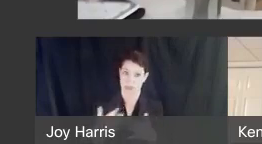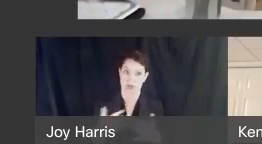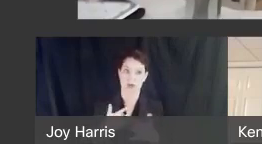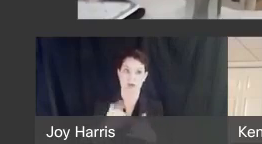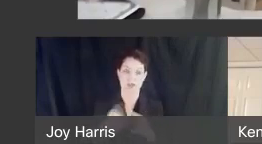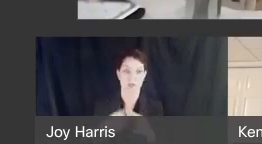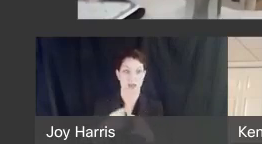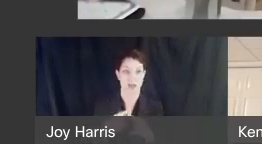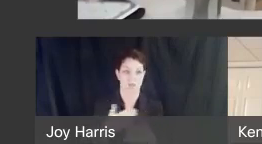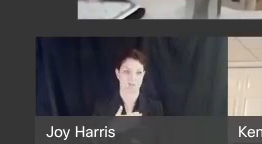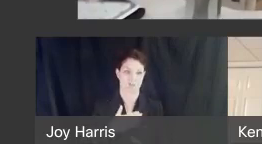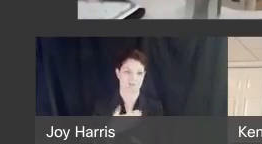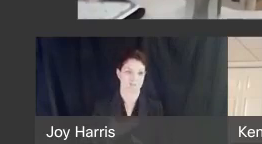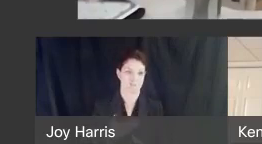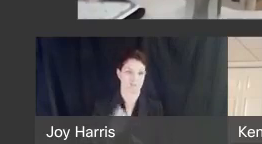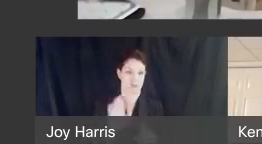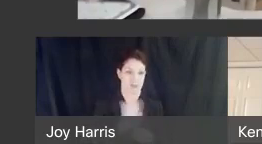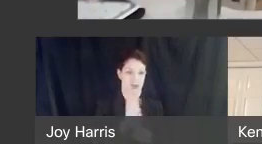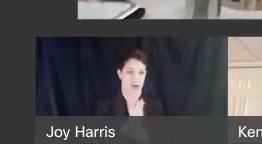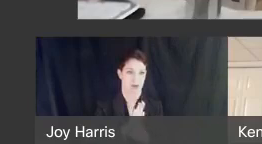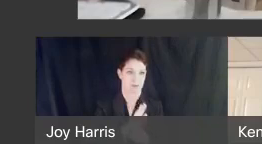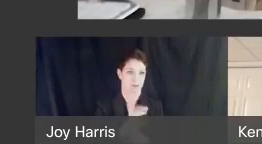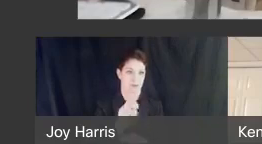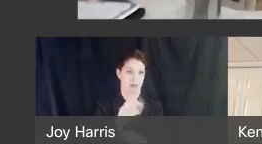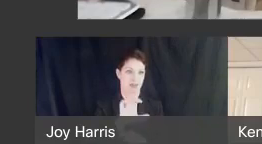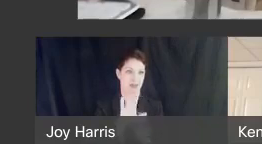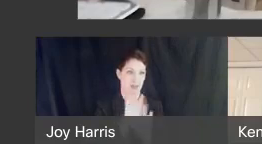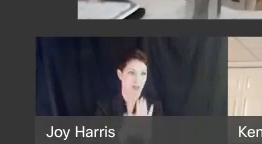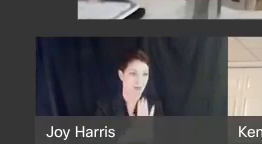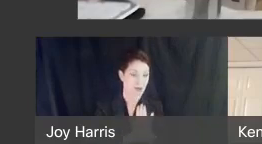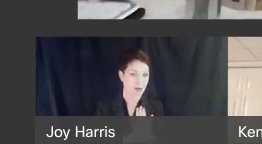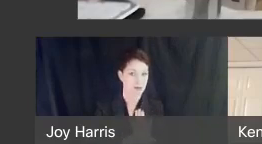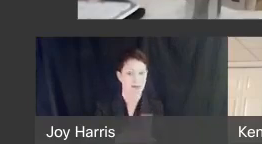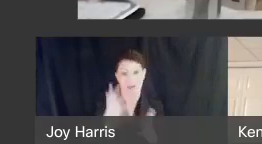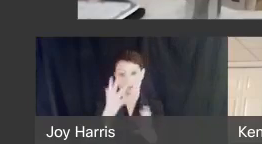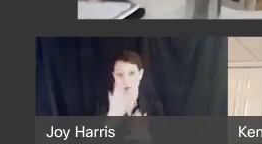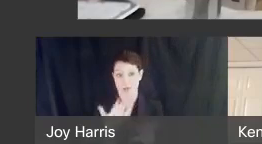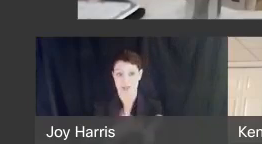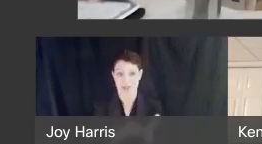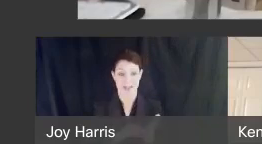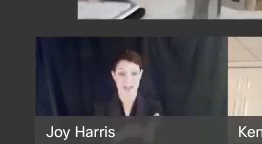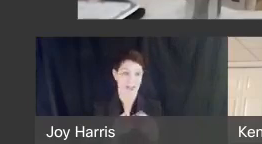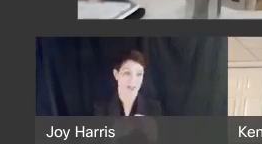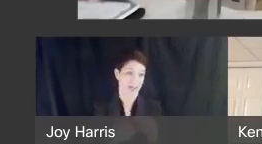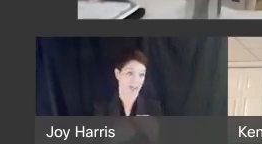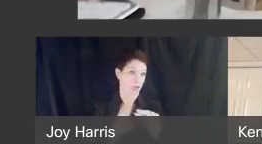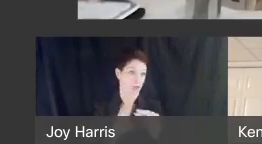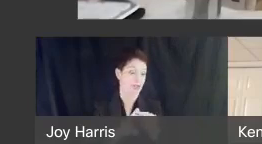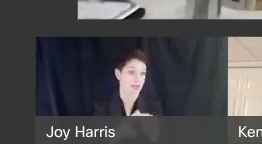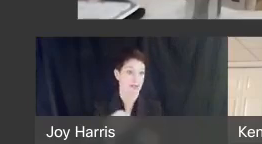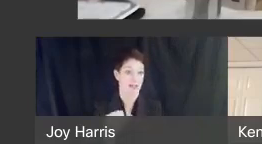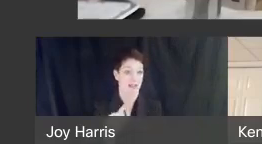such a way. We have unfortunately once again seen an uptick in some anti-Asian sentiment